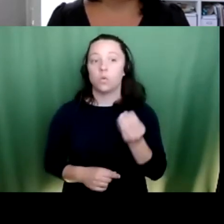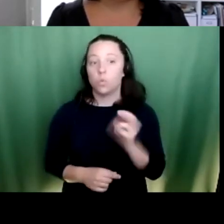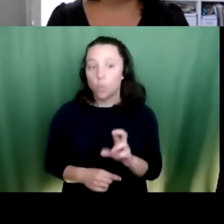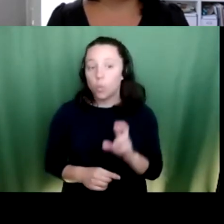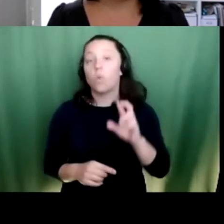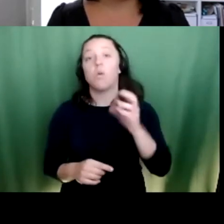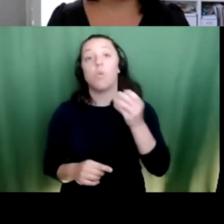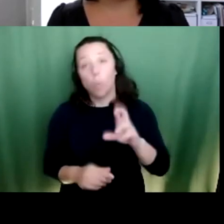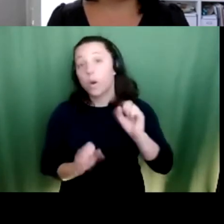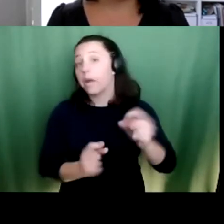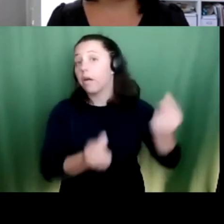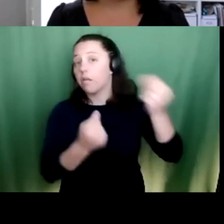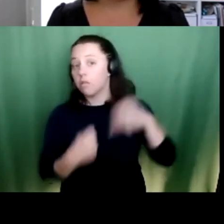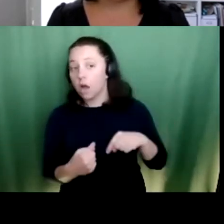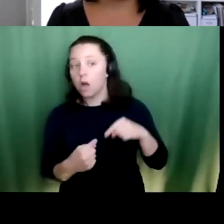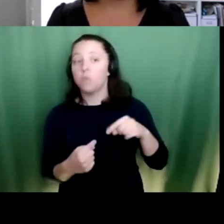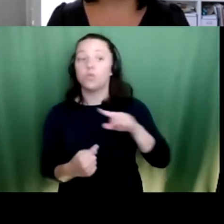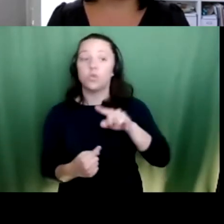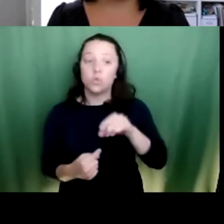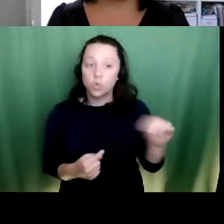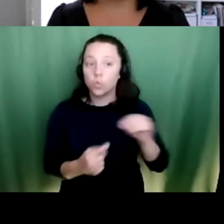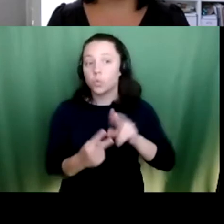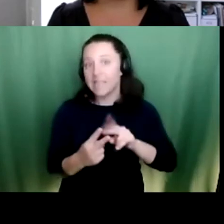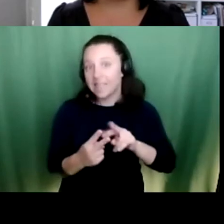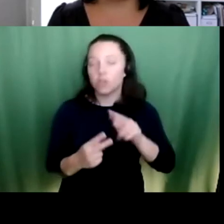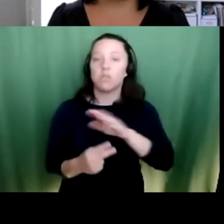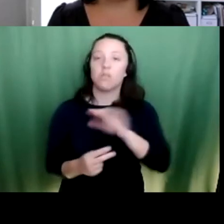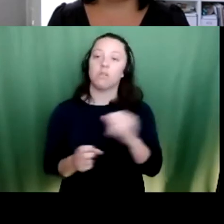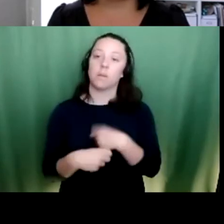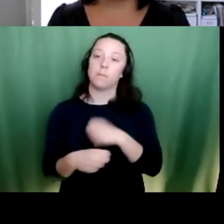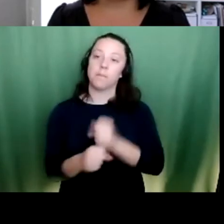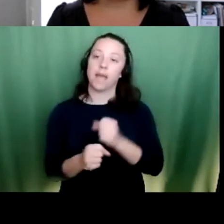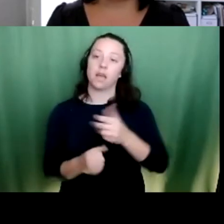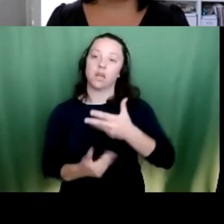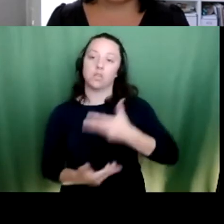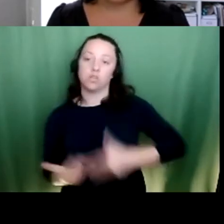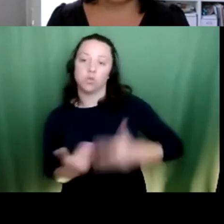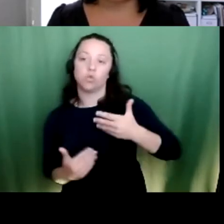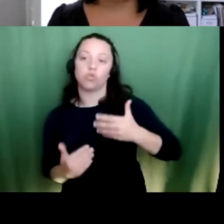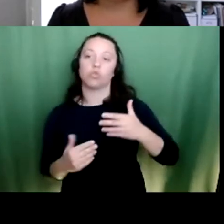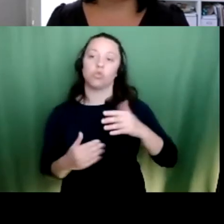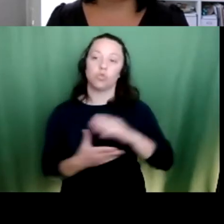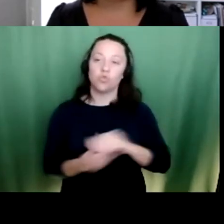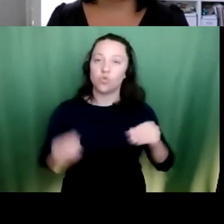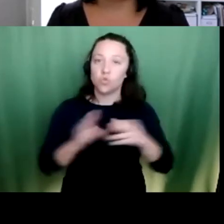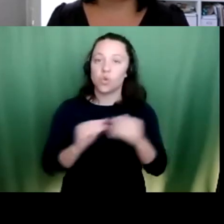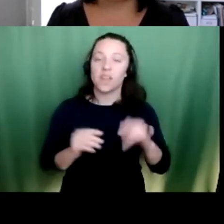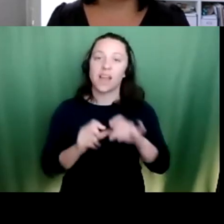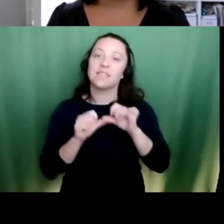create a social story that is consistent messages from what they see on grounds to what they see